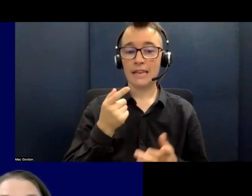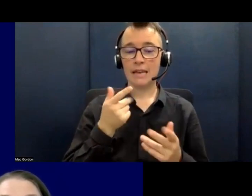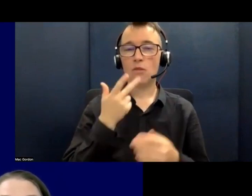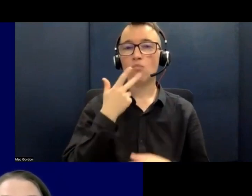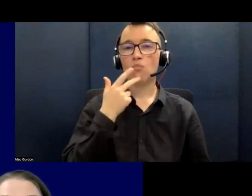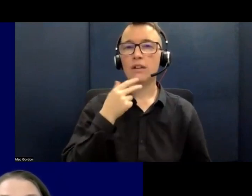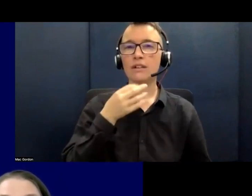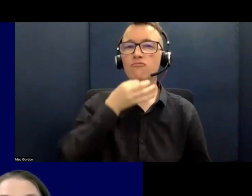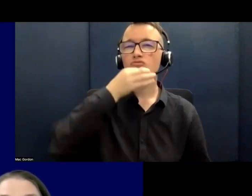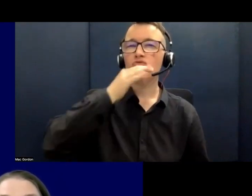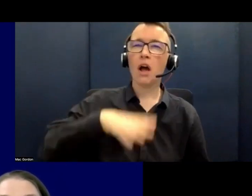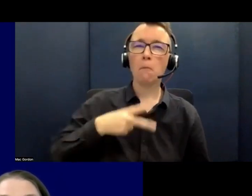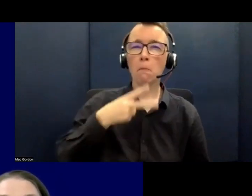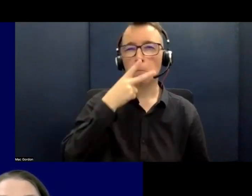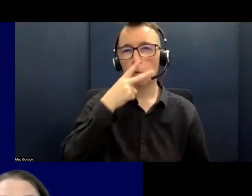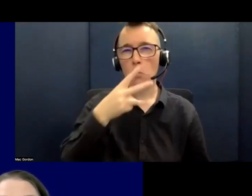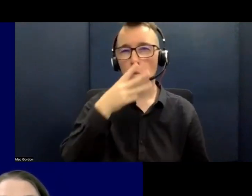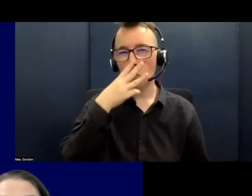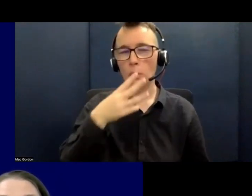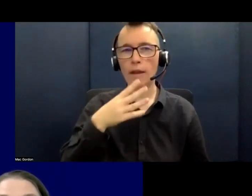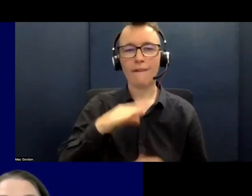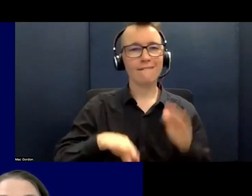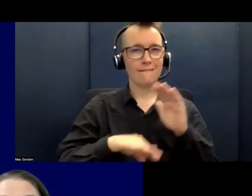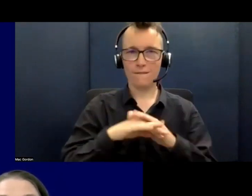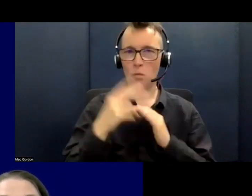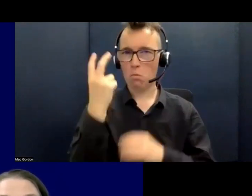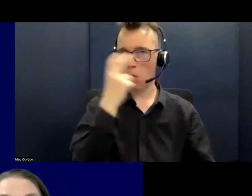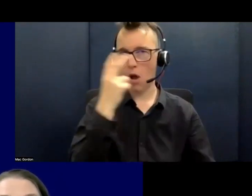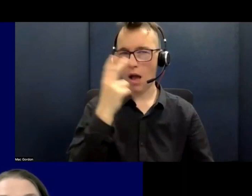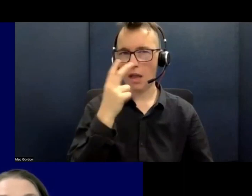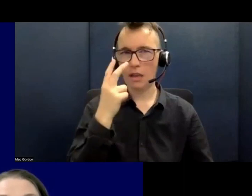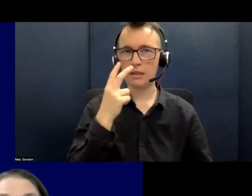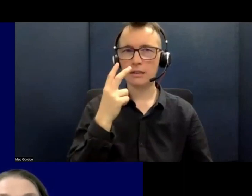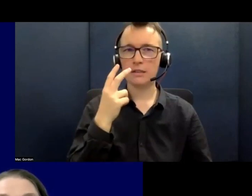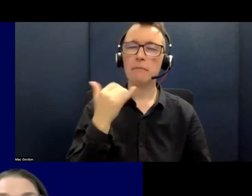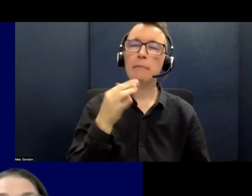who is completely blind and possible light sensitivity, so this one is related